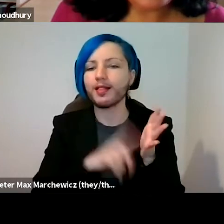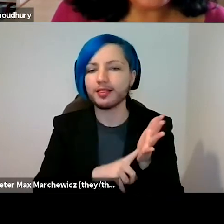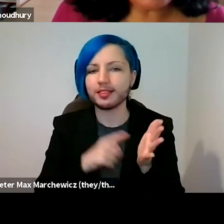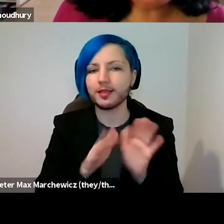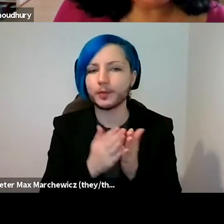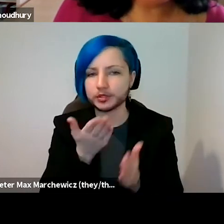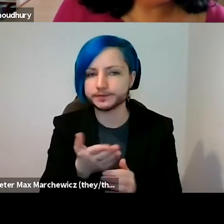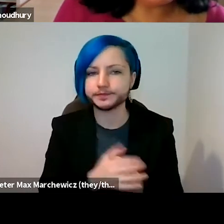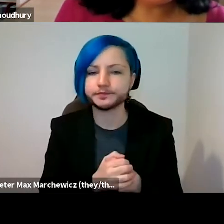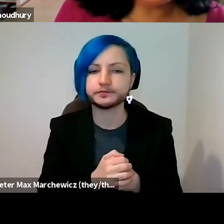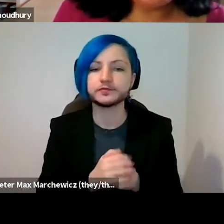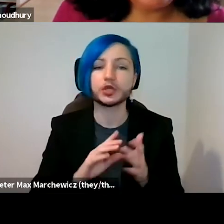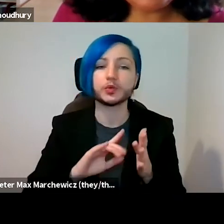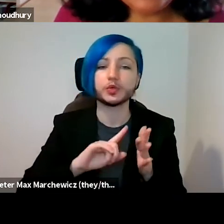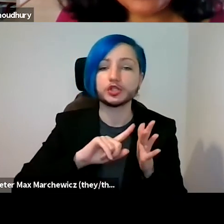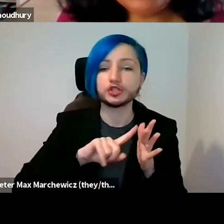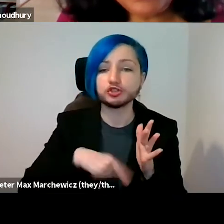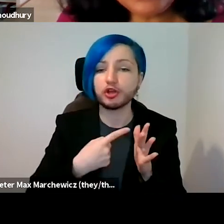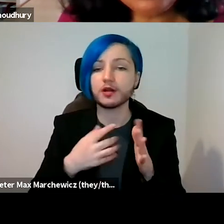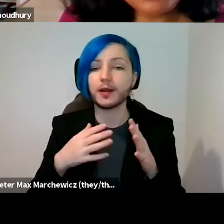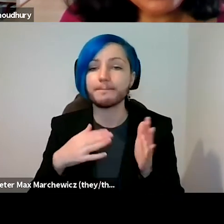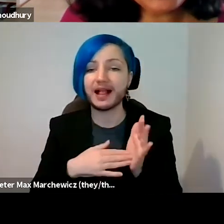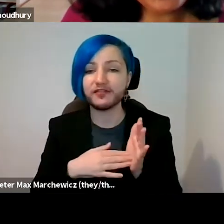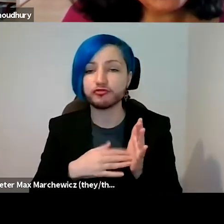And John Mowbray, the lad, gifts an expensive Indian shawl